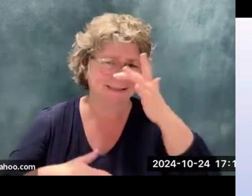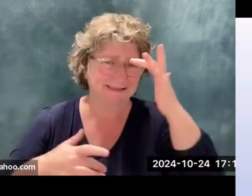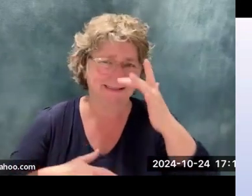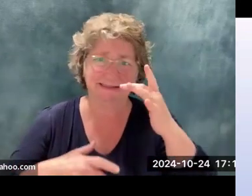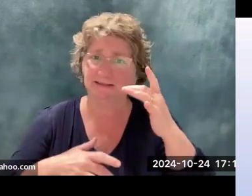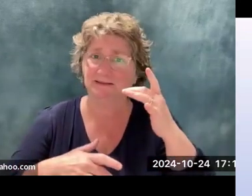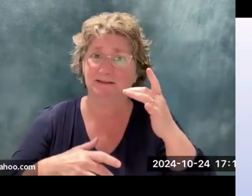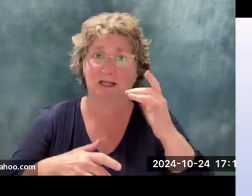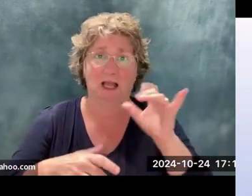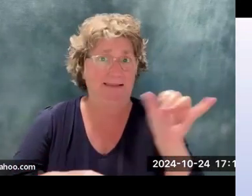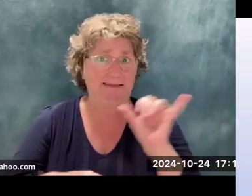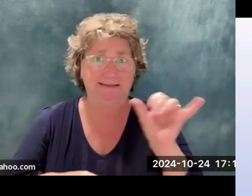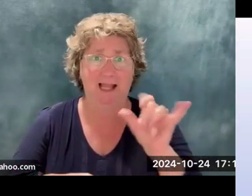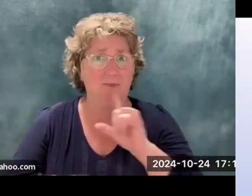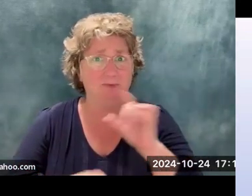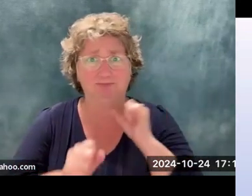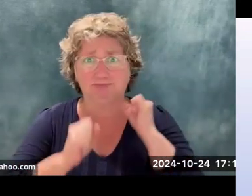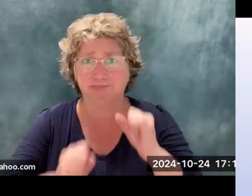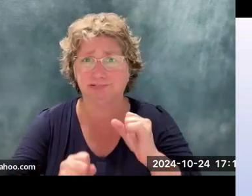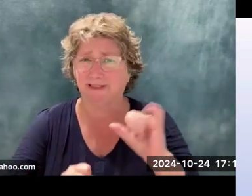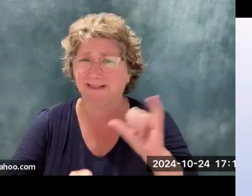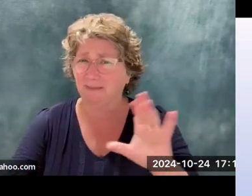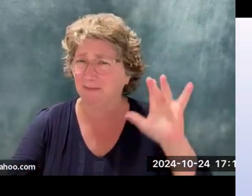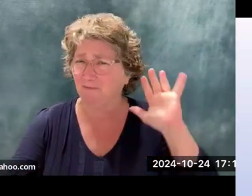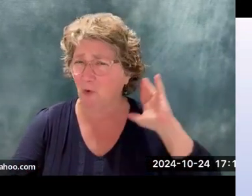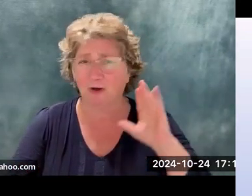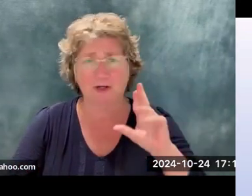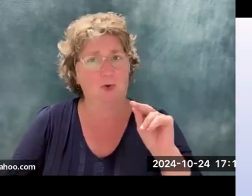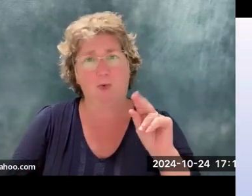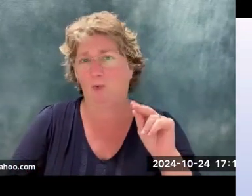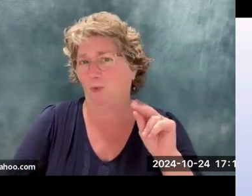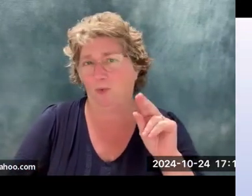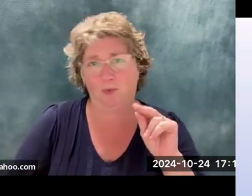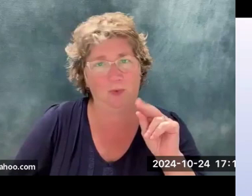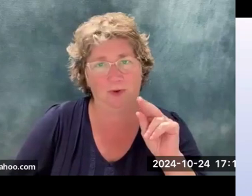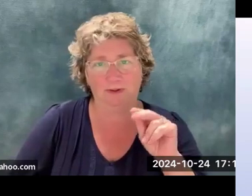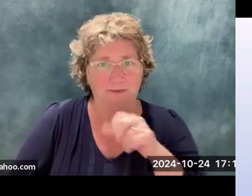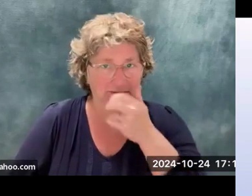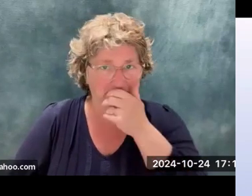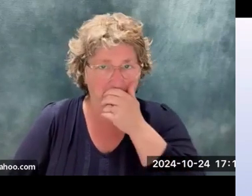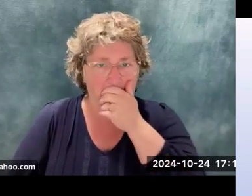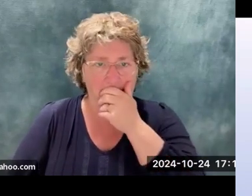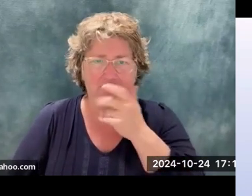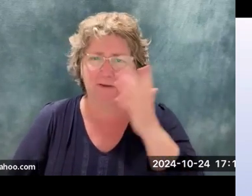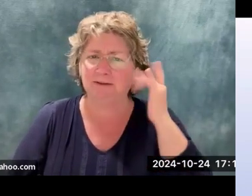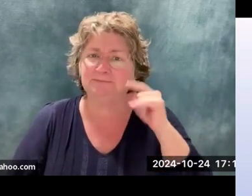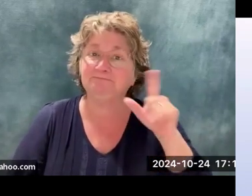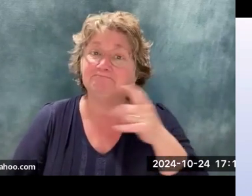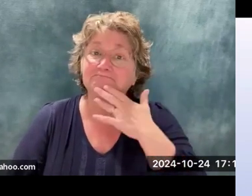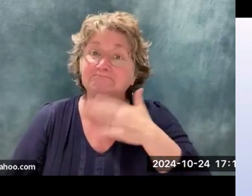Thanks to improved housing, improved nutrition, vaccines,